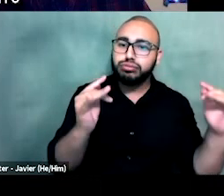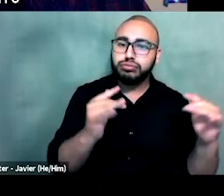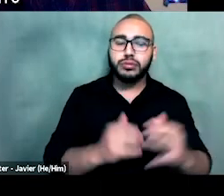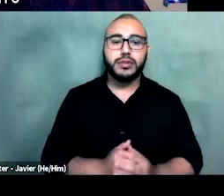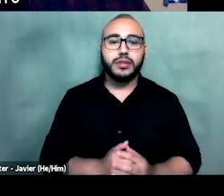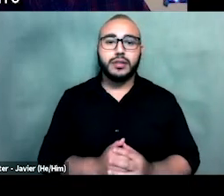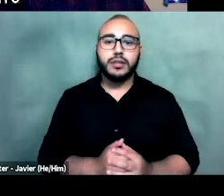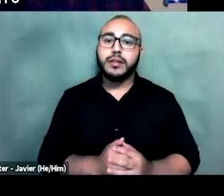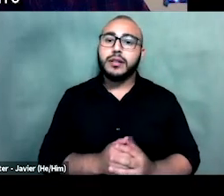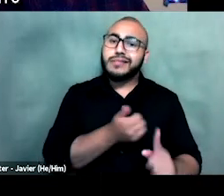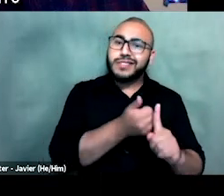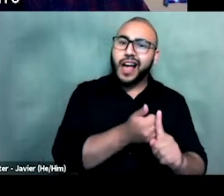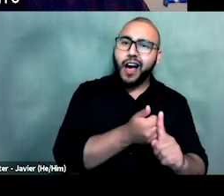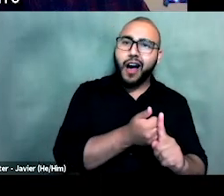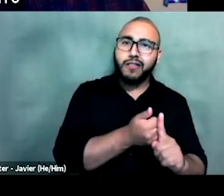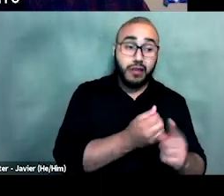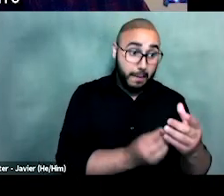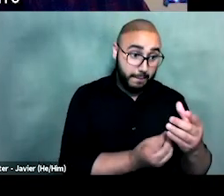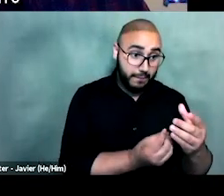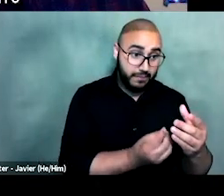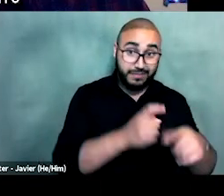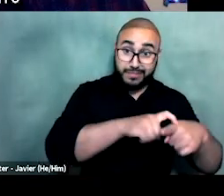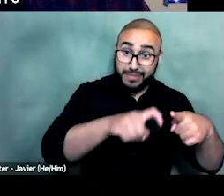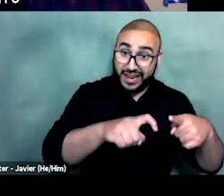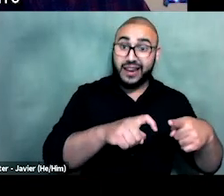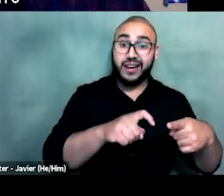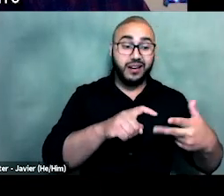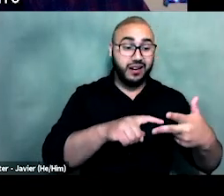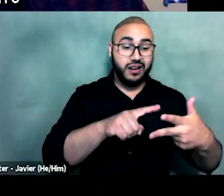just a couple of different types of varieties of beans, or corn or squash, they created